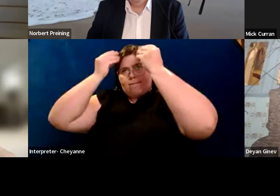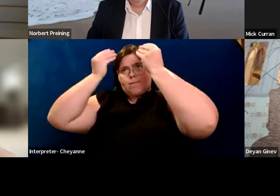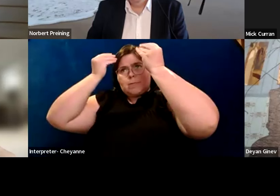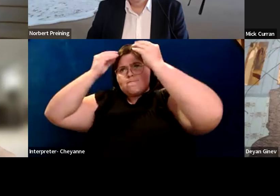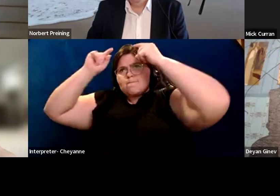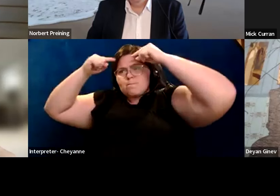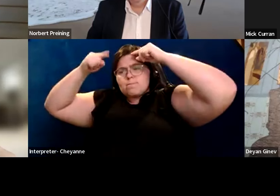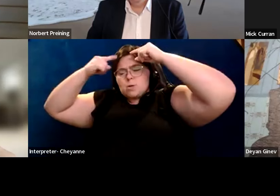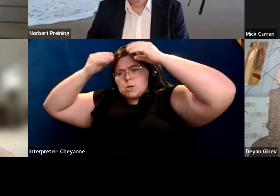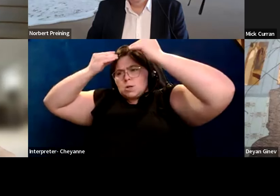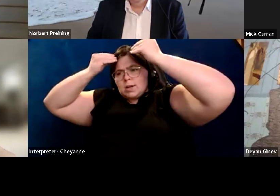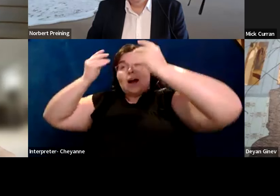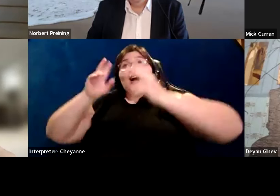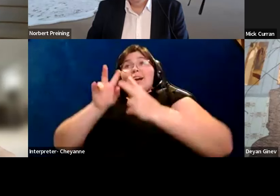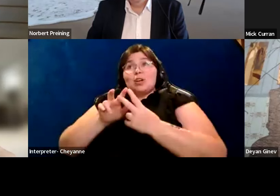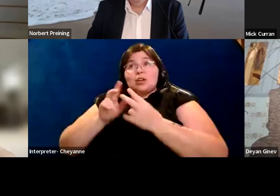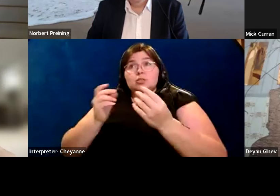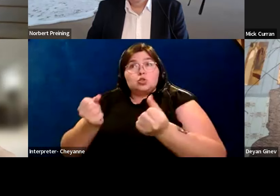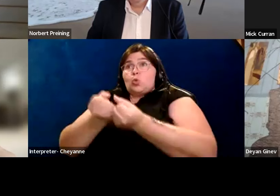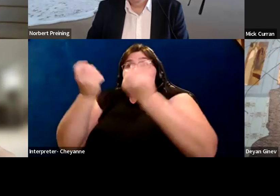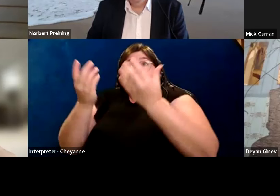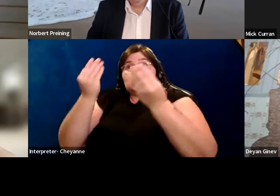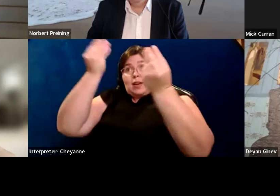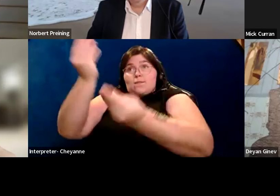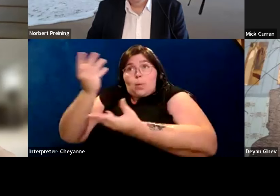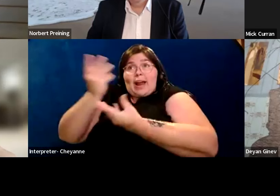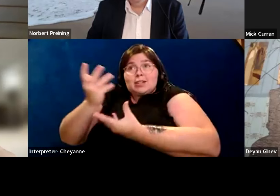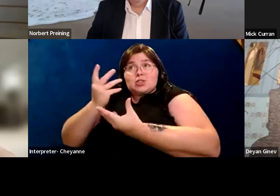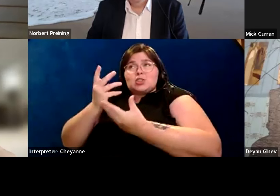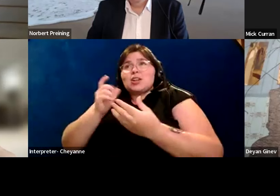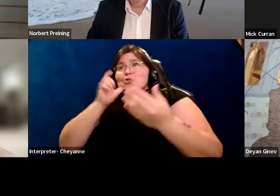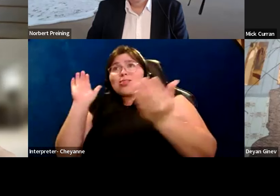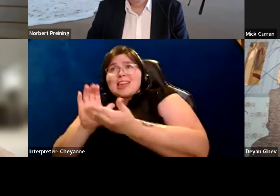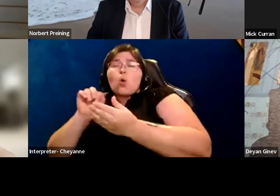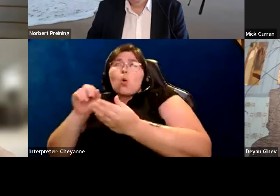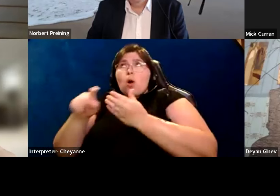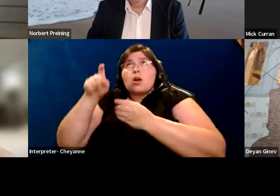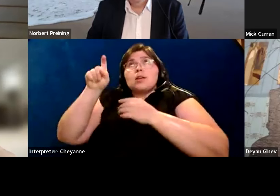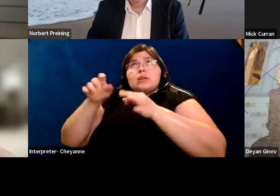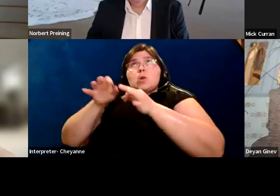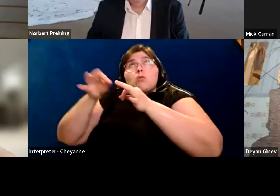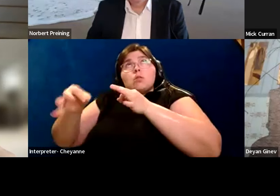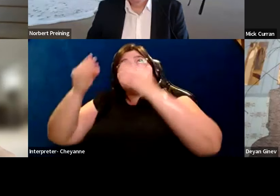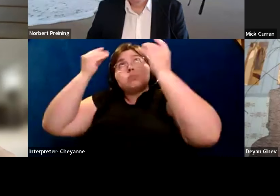whether it be too much information, too little information, or at different speeds, et cetera.